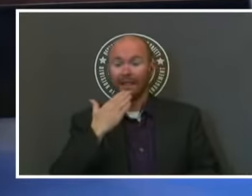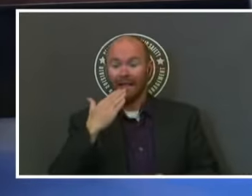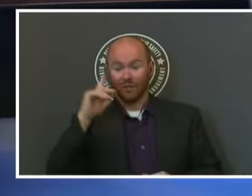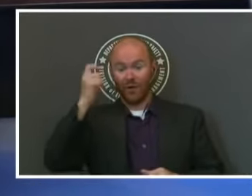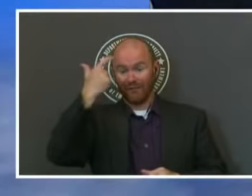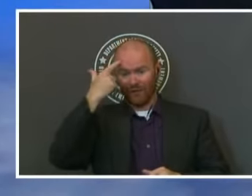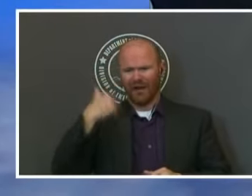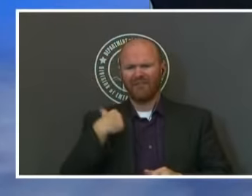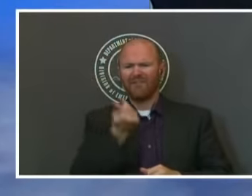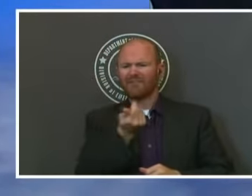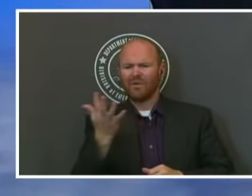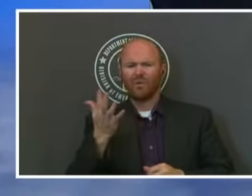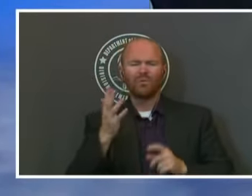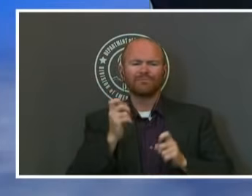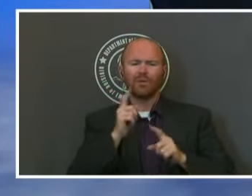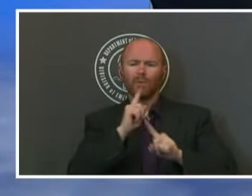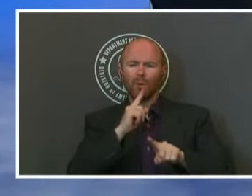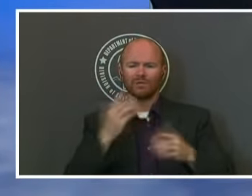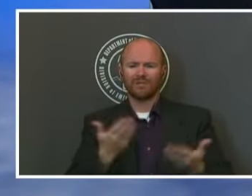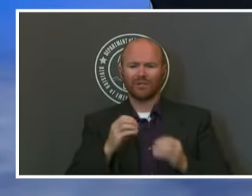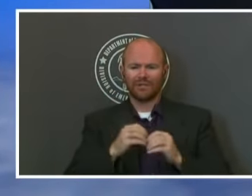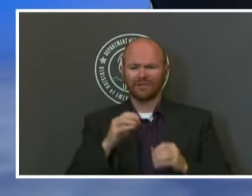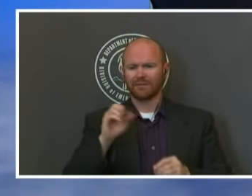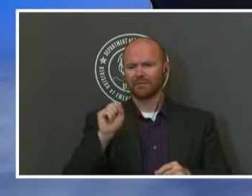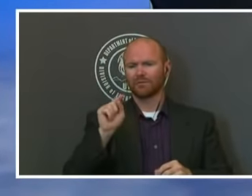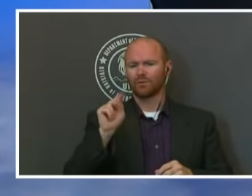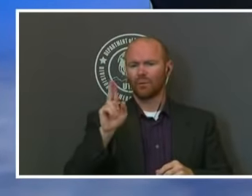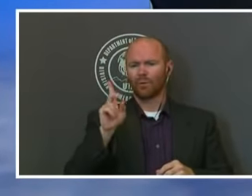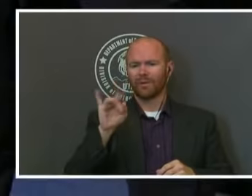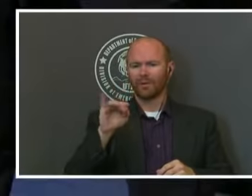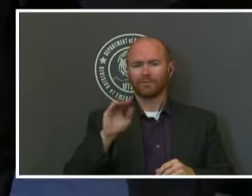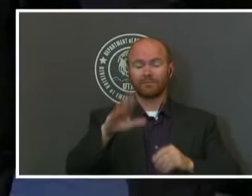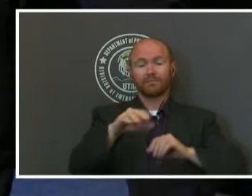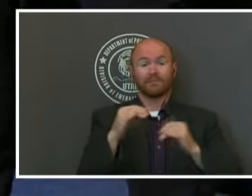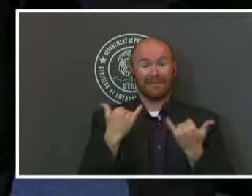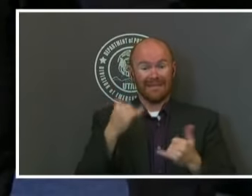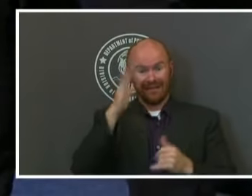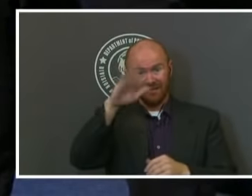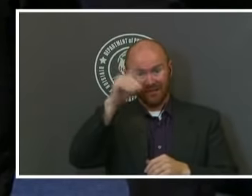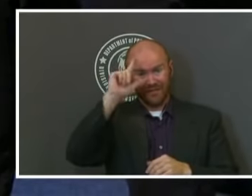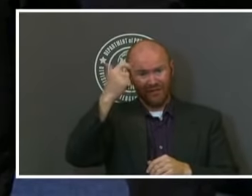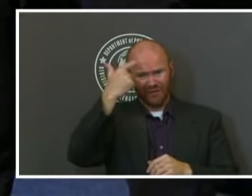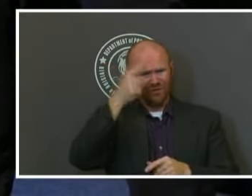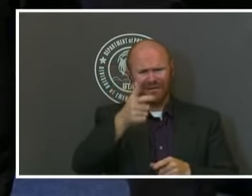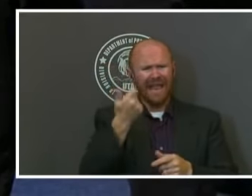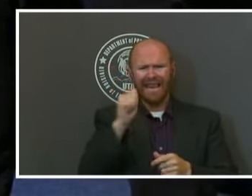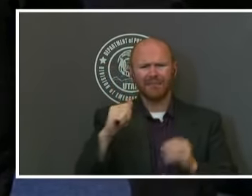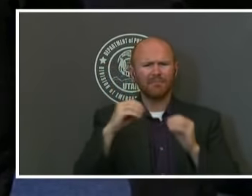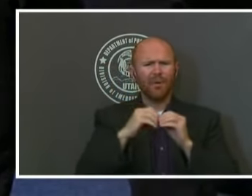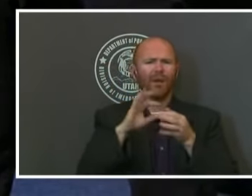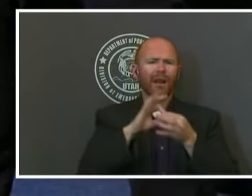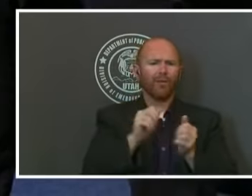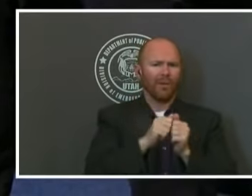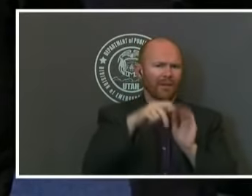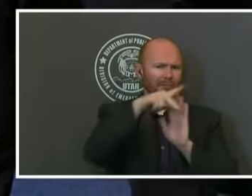governor is there any more that